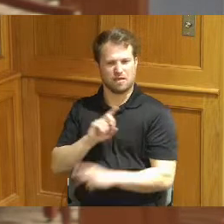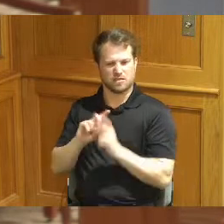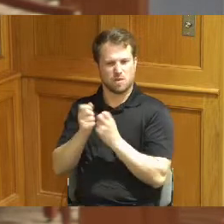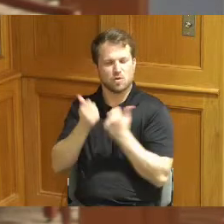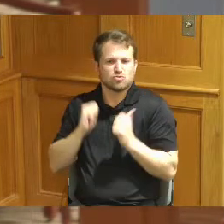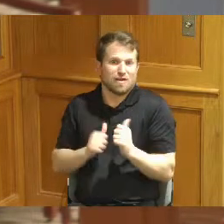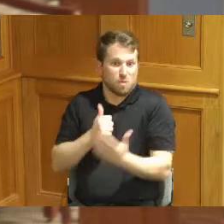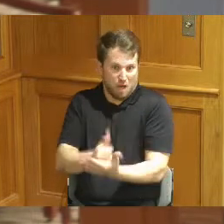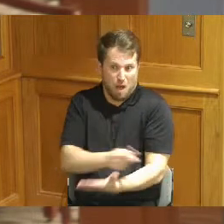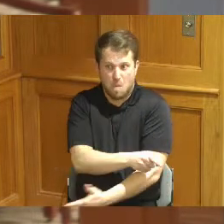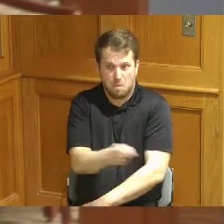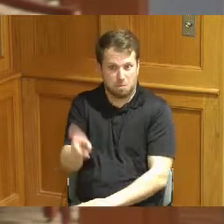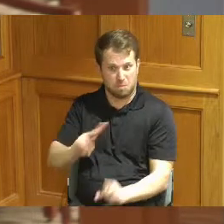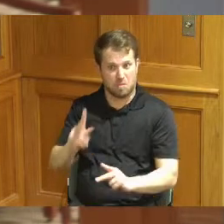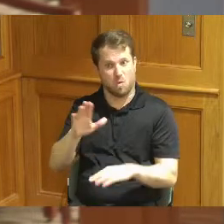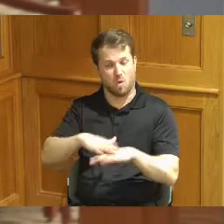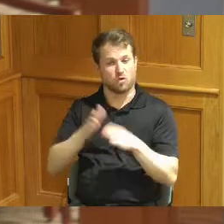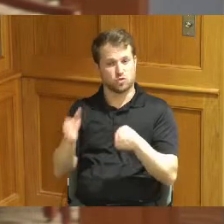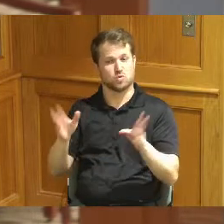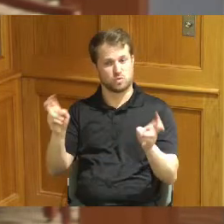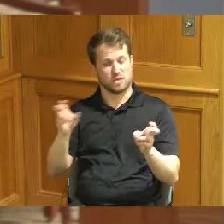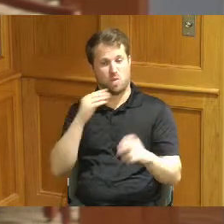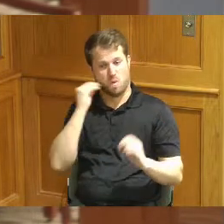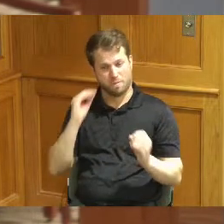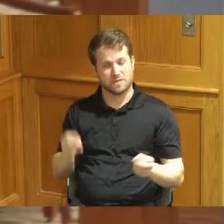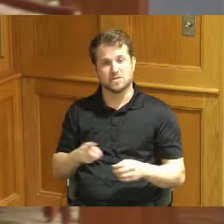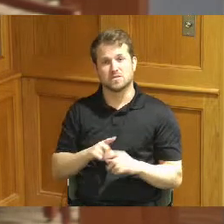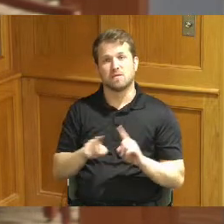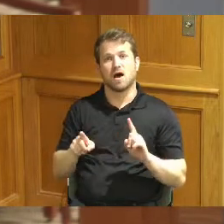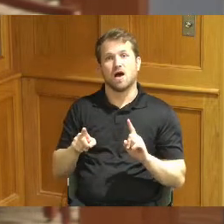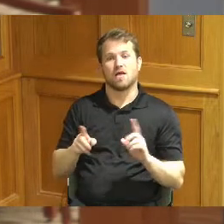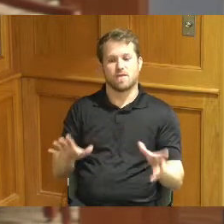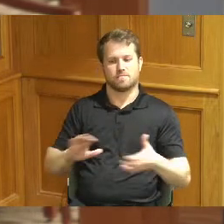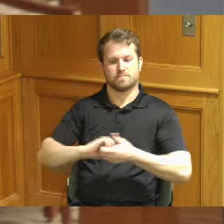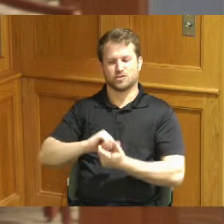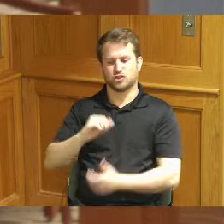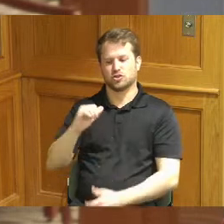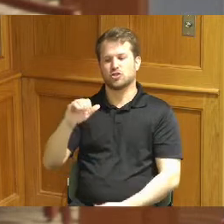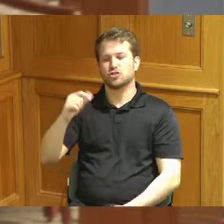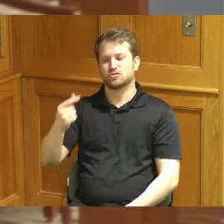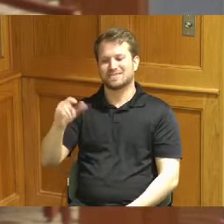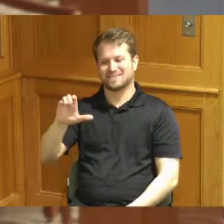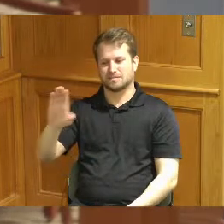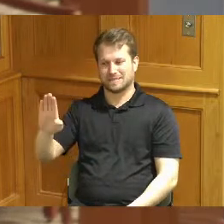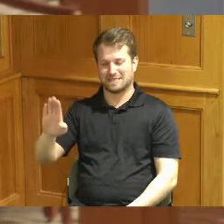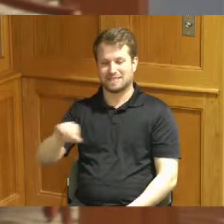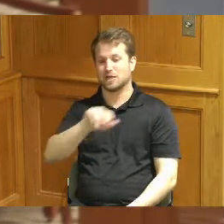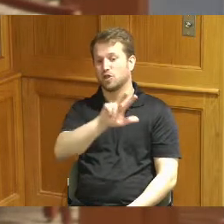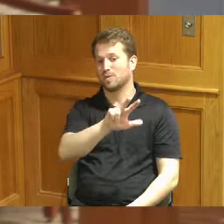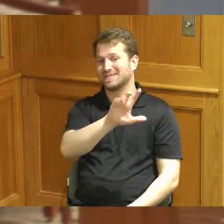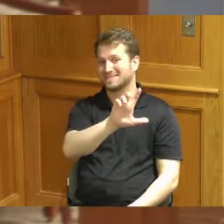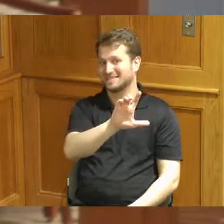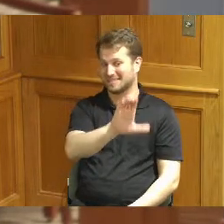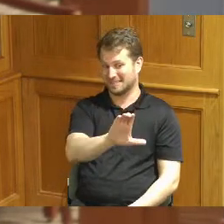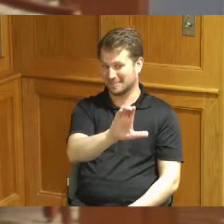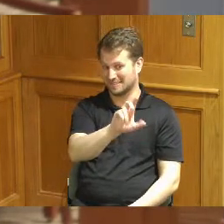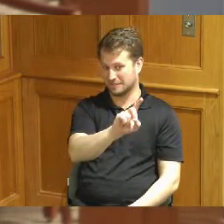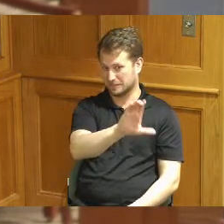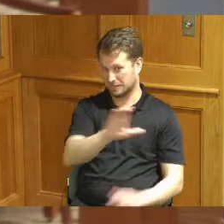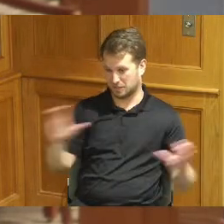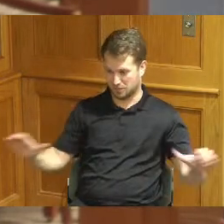are on the streets I think that the partnership between GCB and 3CDC would be the likely one to